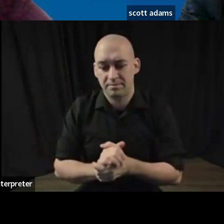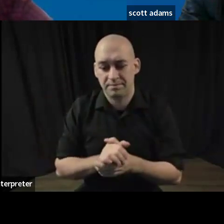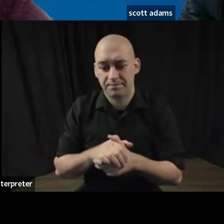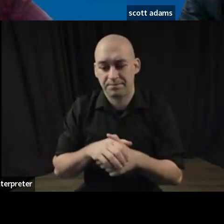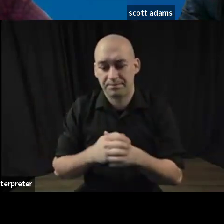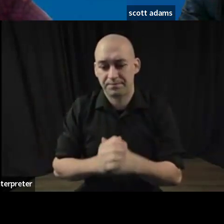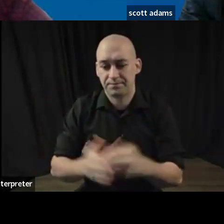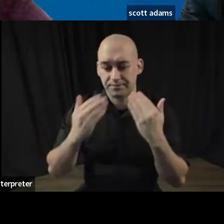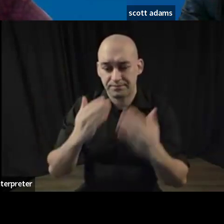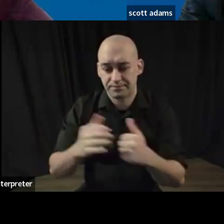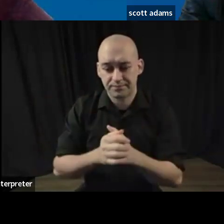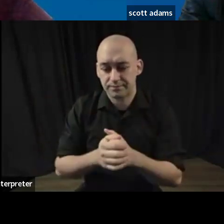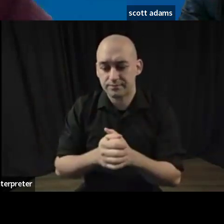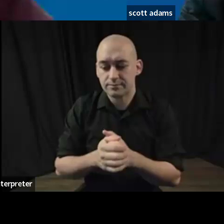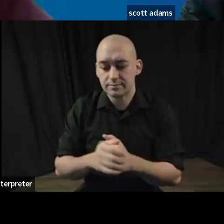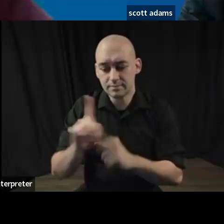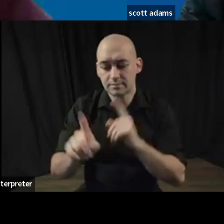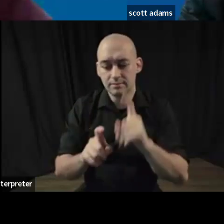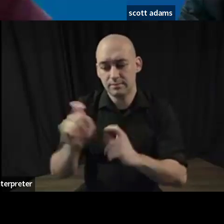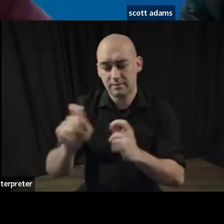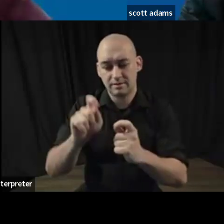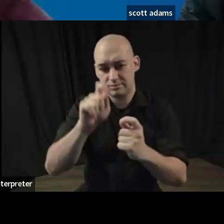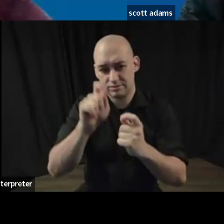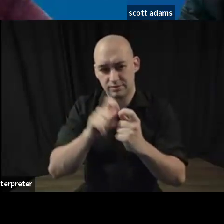Thank you. There's a question. And this might be one that we need to